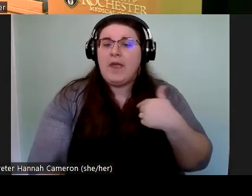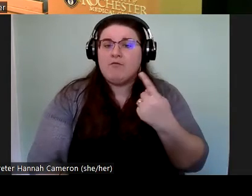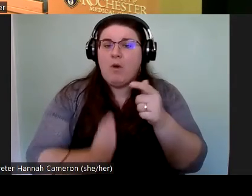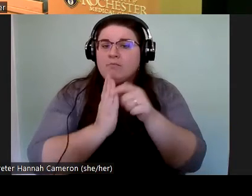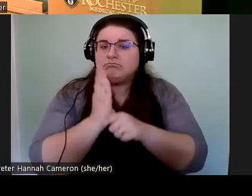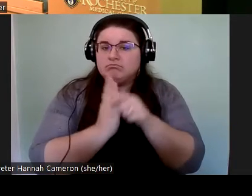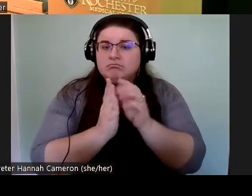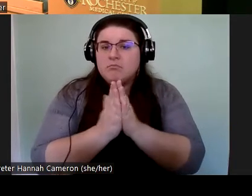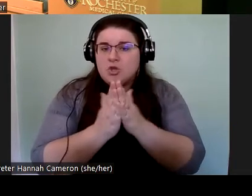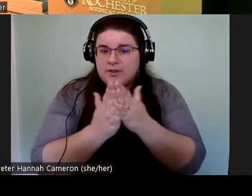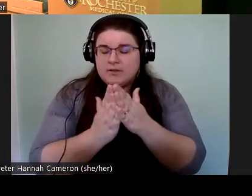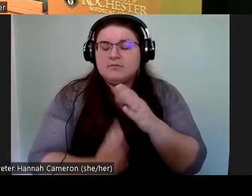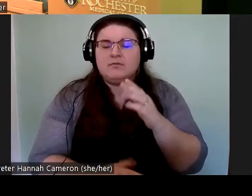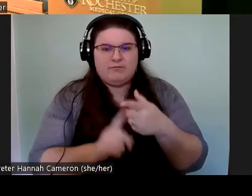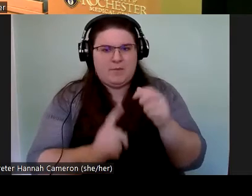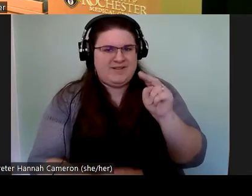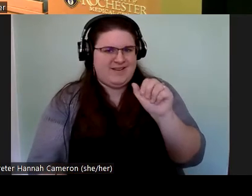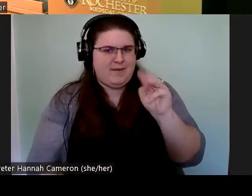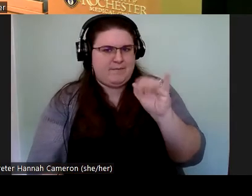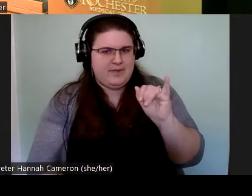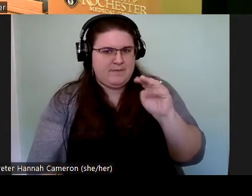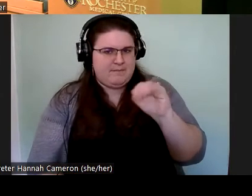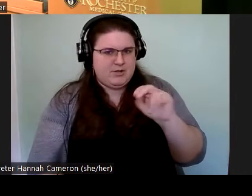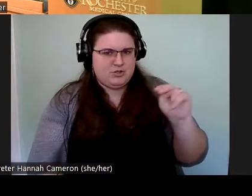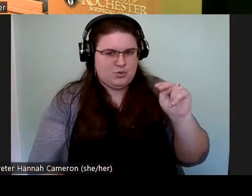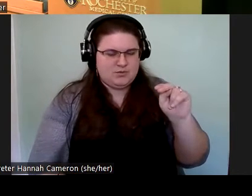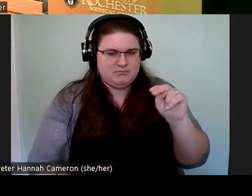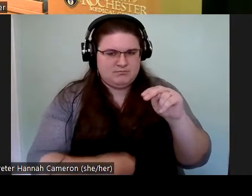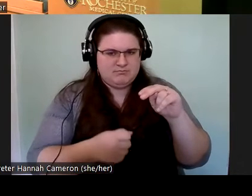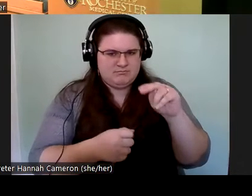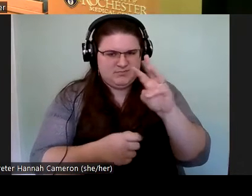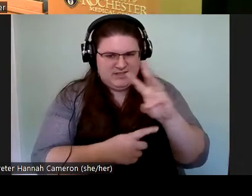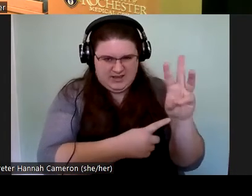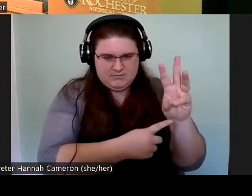at the Nami min a site that's called understanding data privacy lawyers are going to tell you what